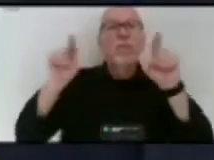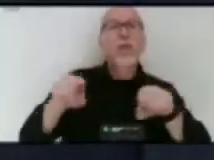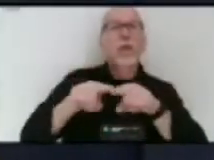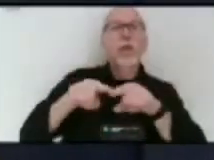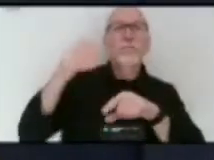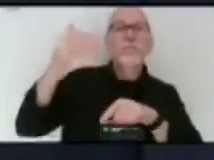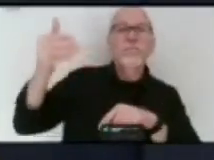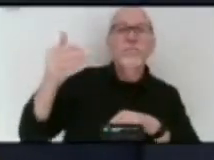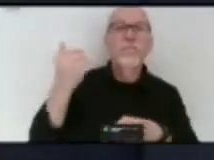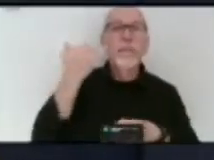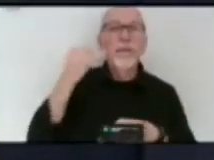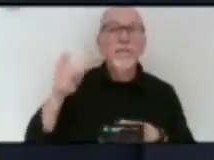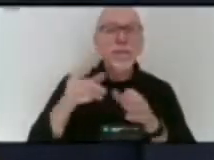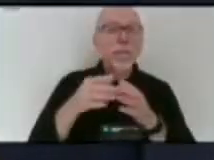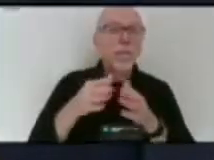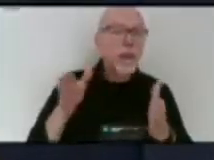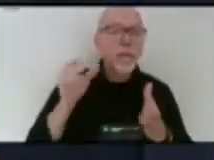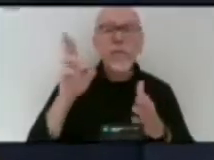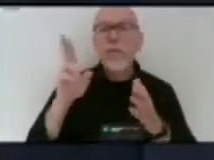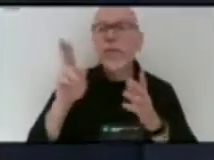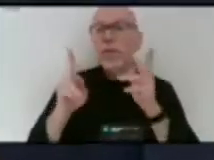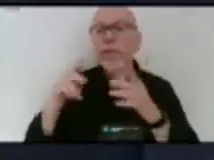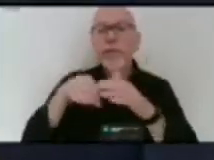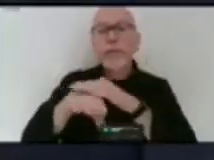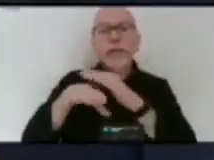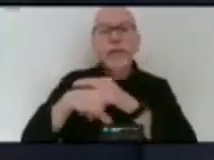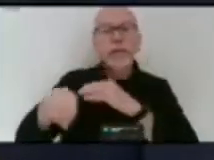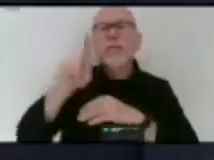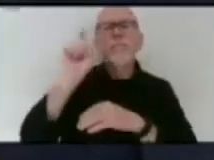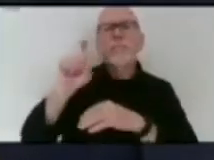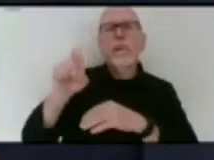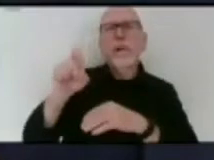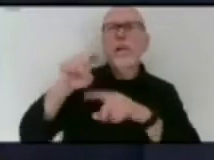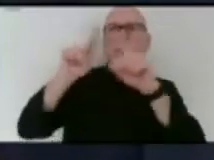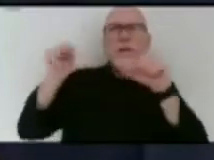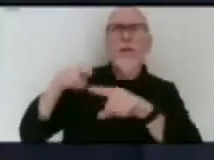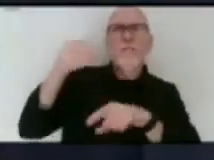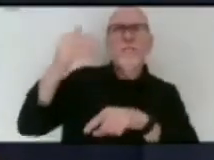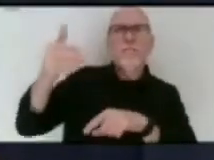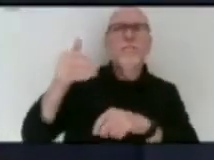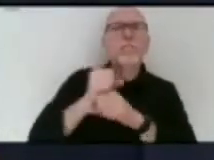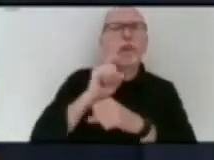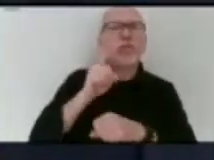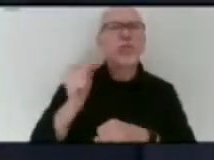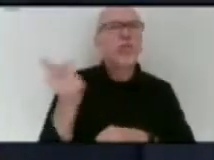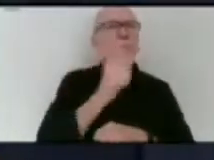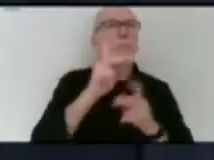entrances, notifying all that face coverings are required. Businesses should